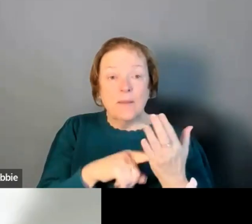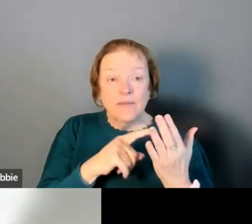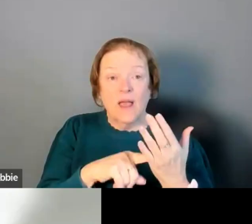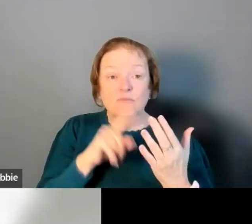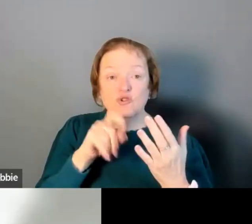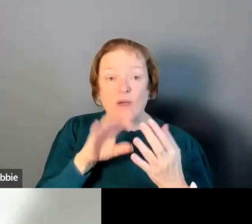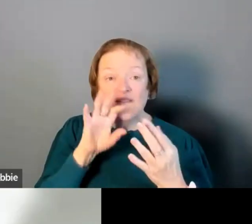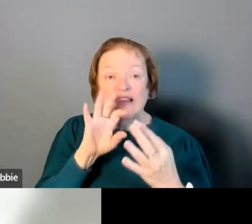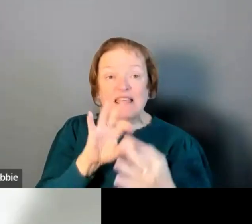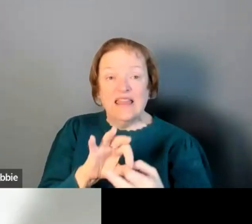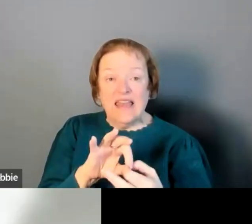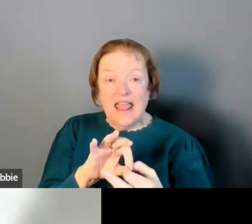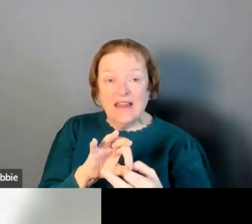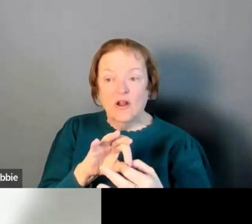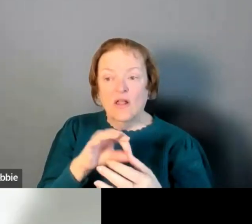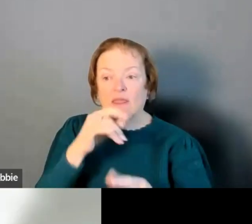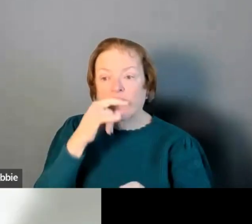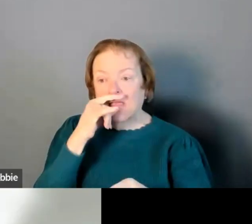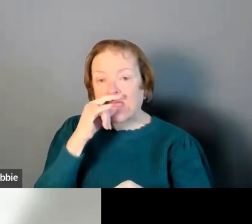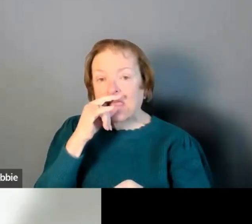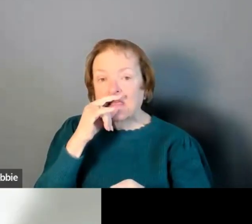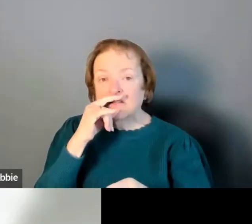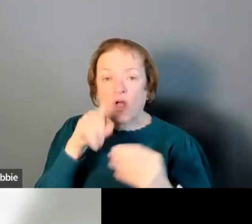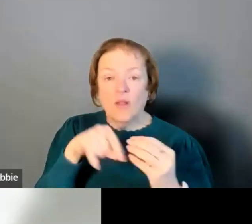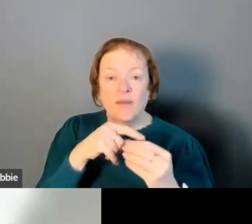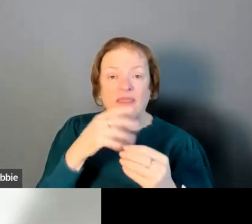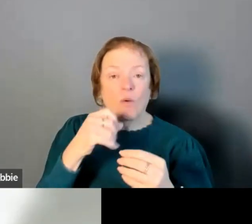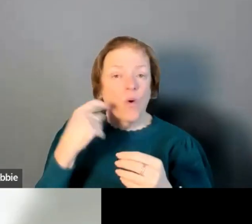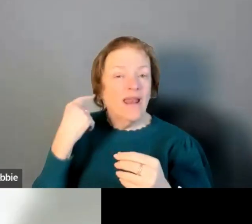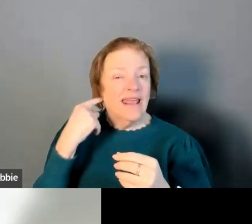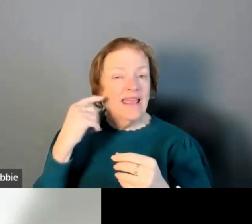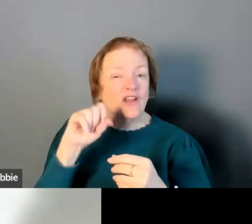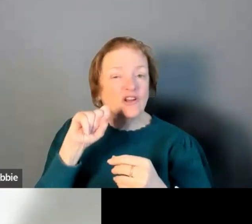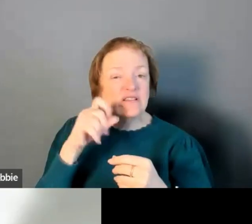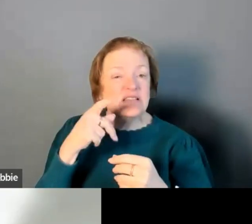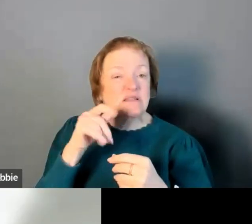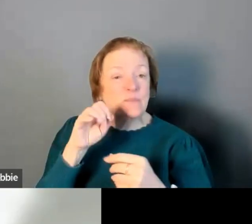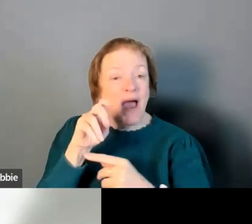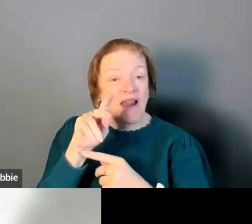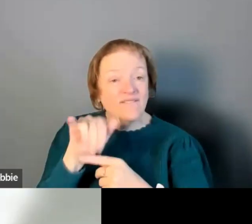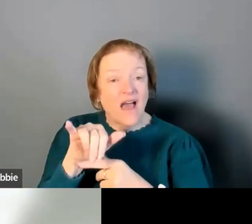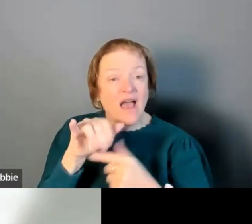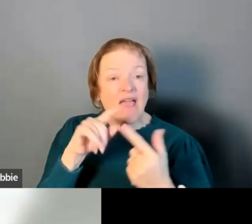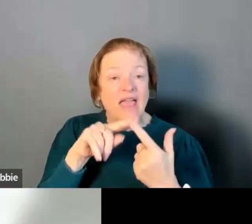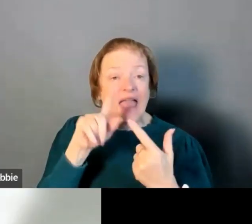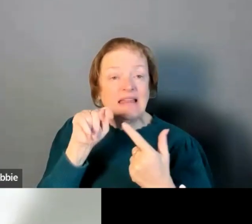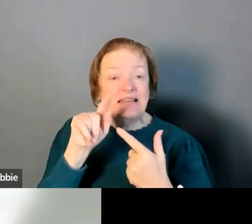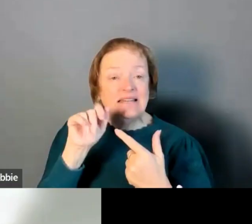The kids are all about they want to hear their Spotify, and their TikToks through their hearing aids without people knowing,